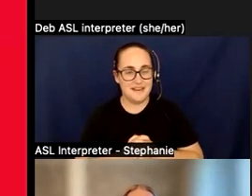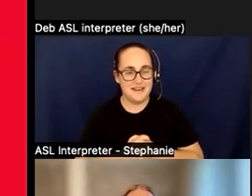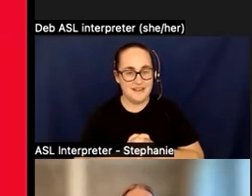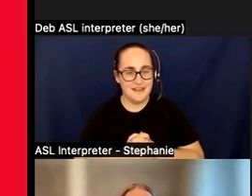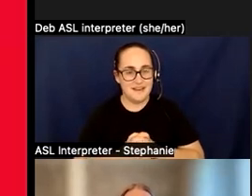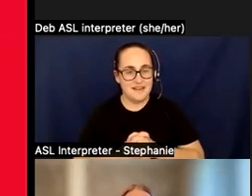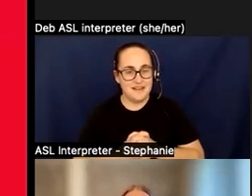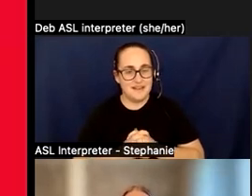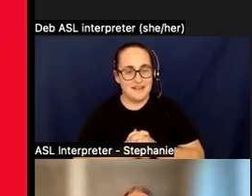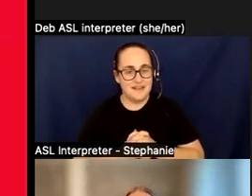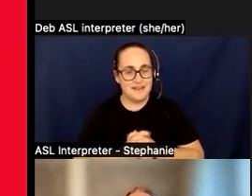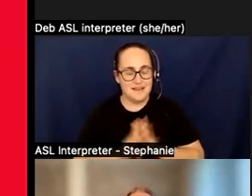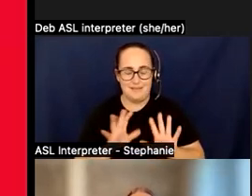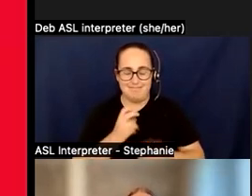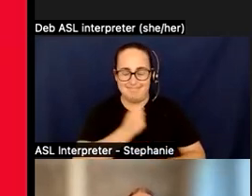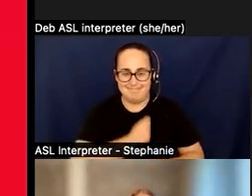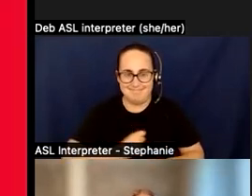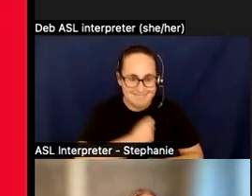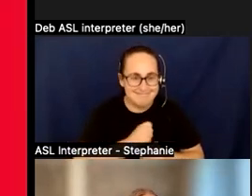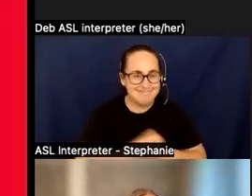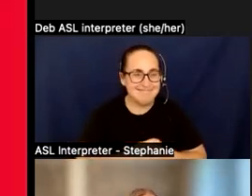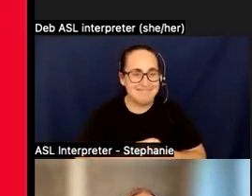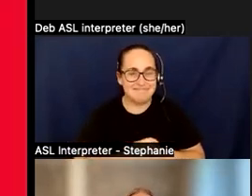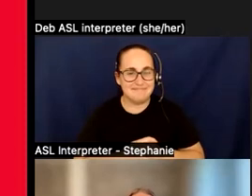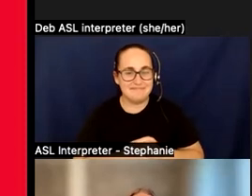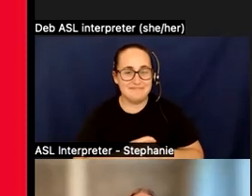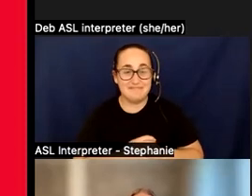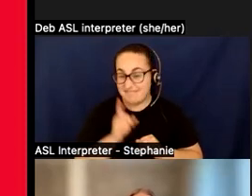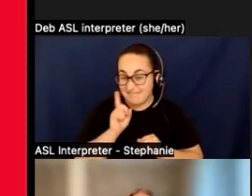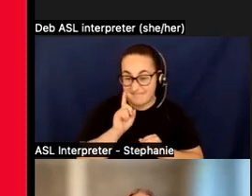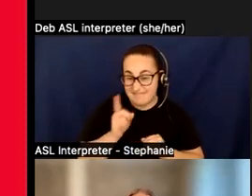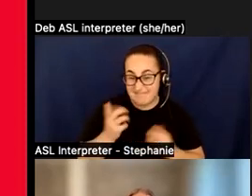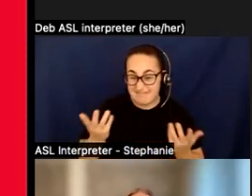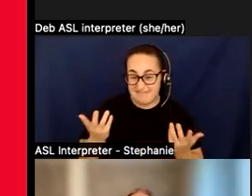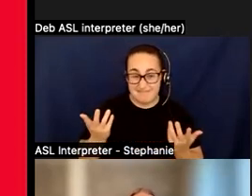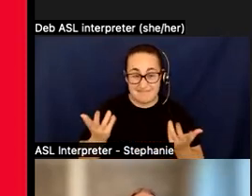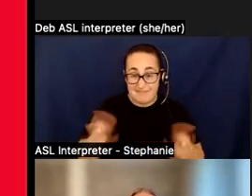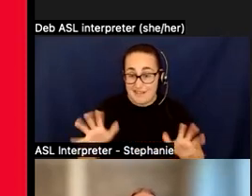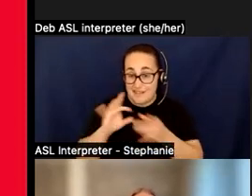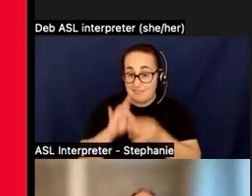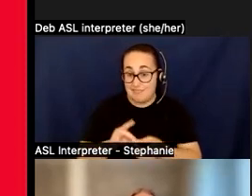So sorry. So, that's basically everything for the application. I'm just going to go over a couple